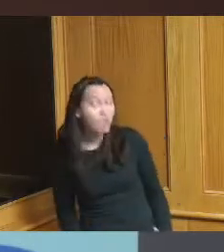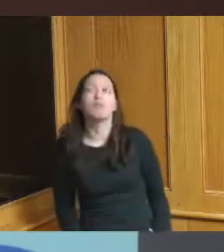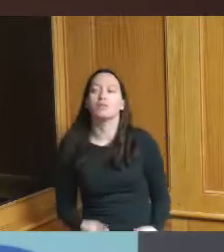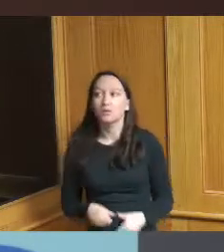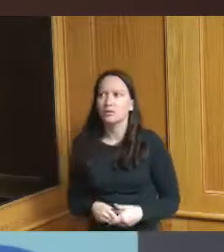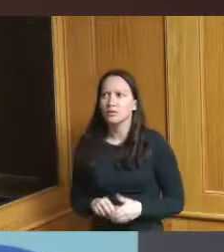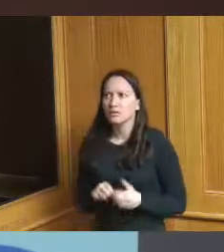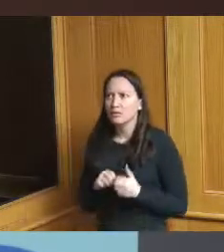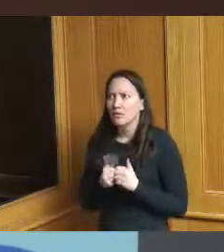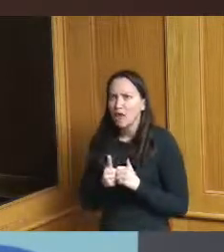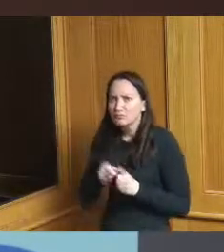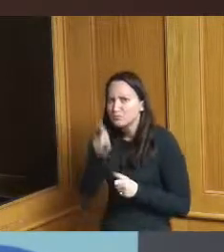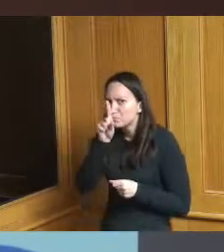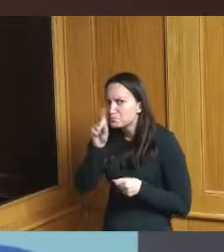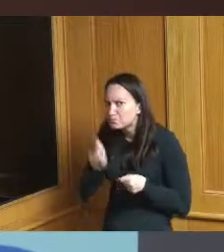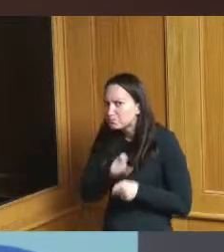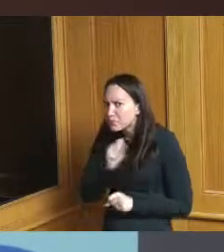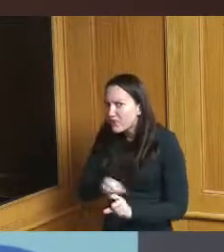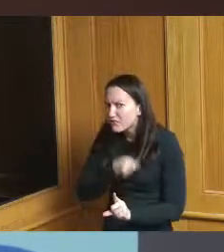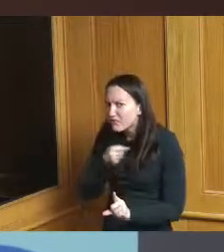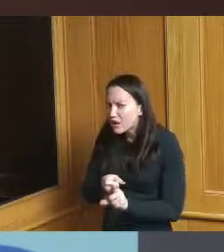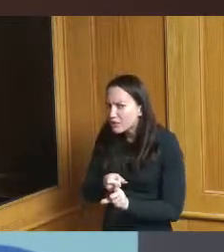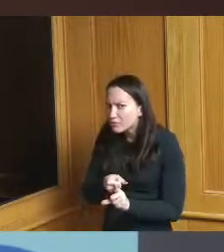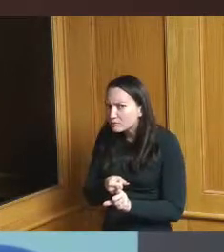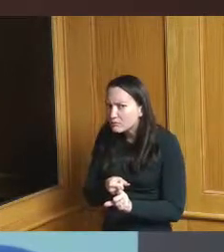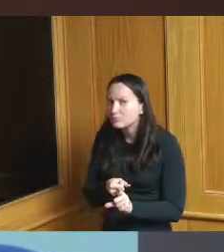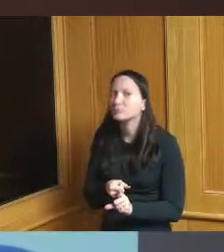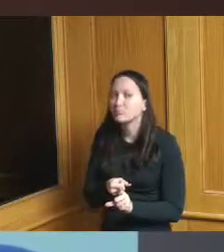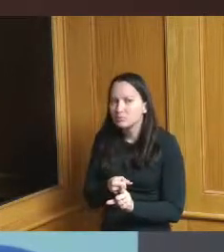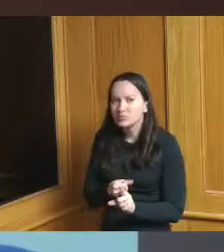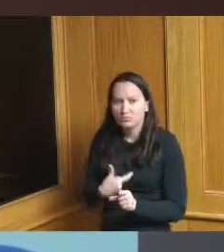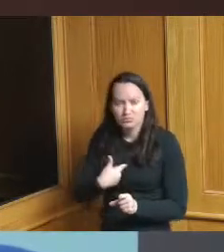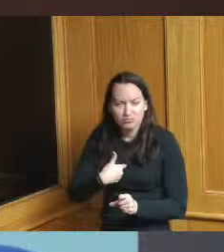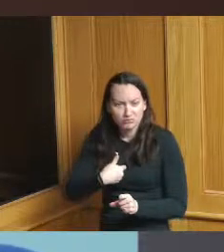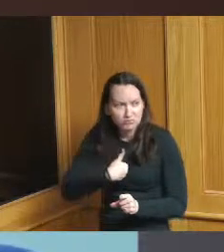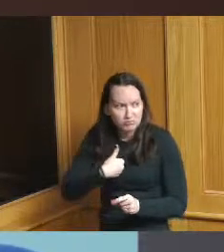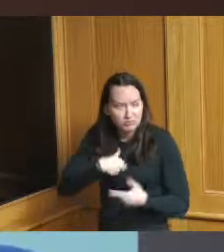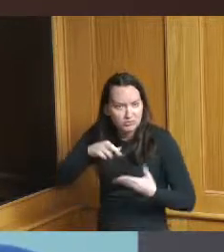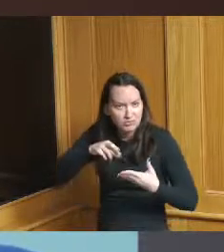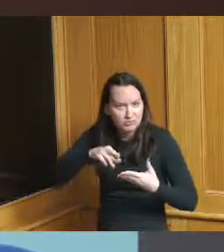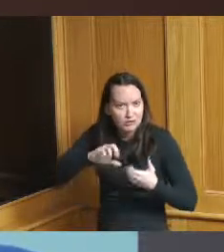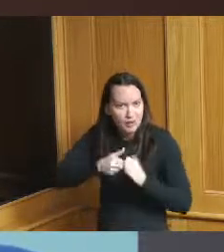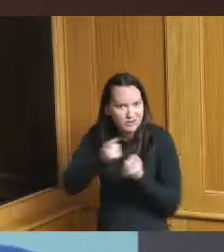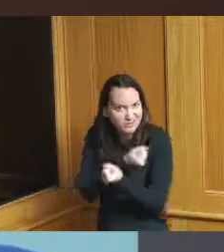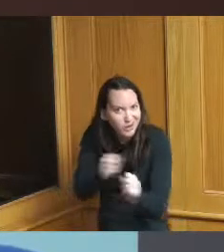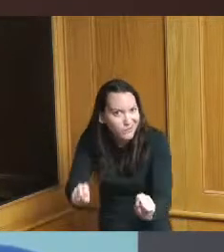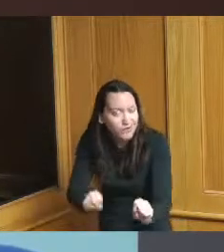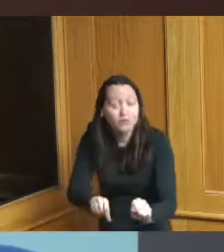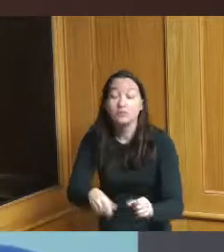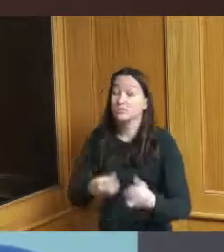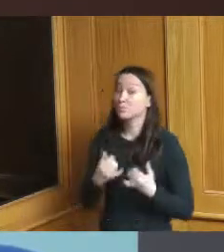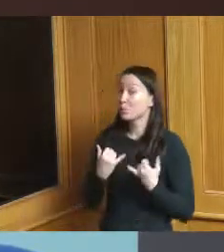how does this really affect the impact of the how effective is it is a vaccine and currently it is